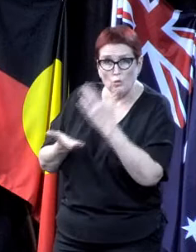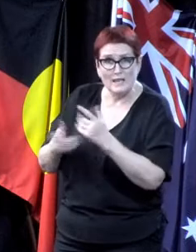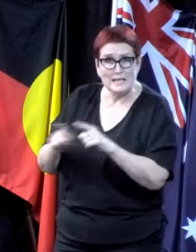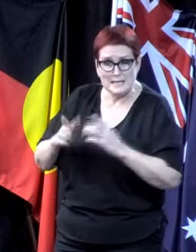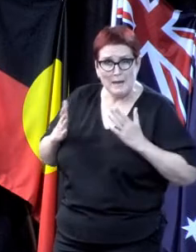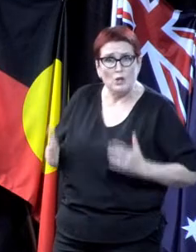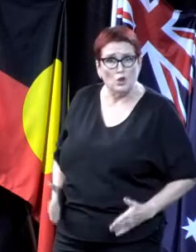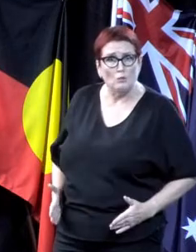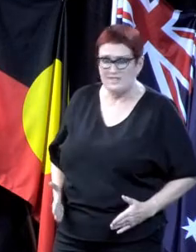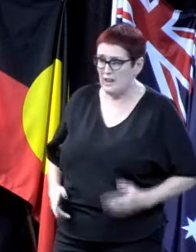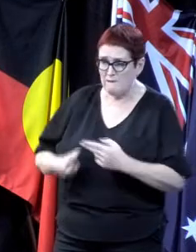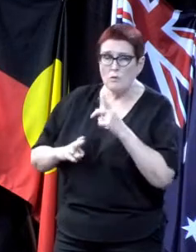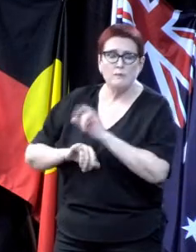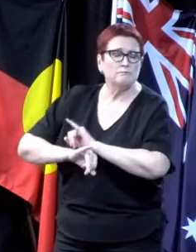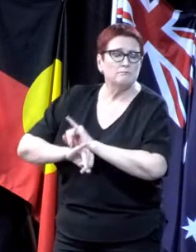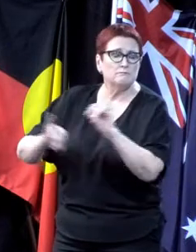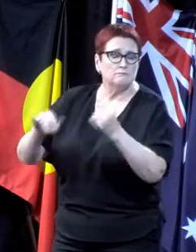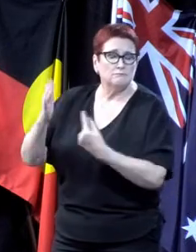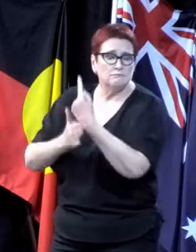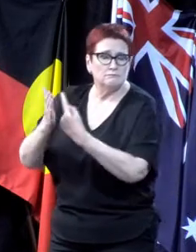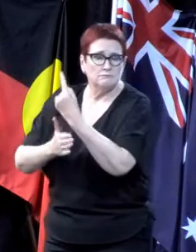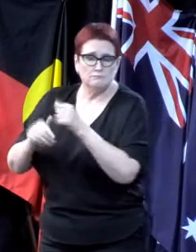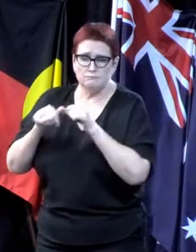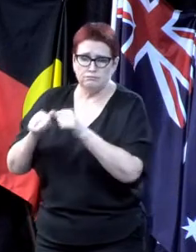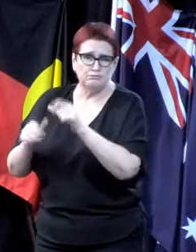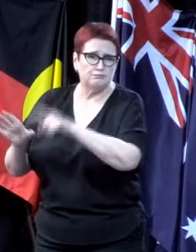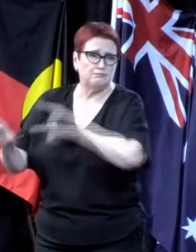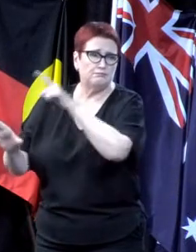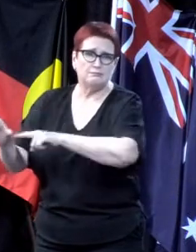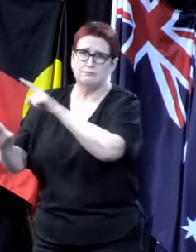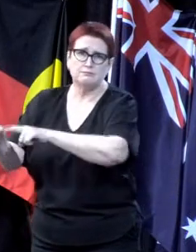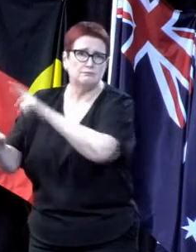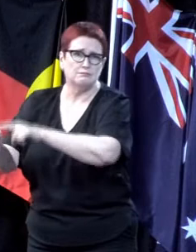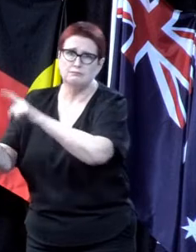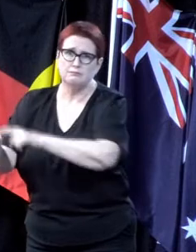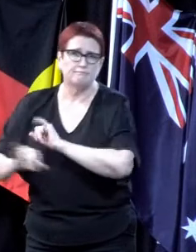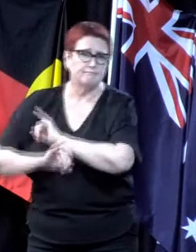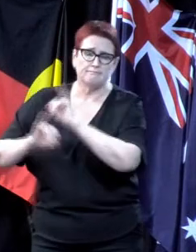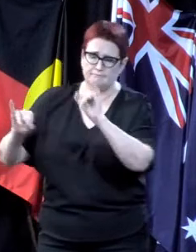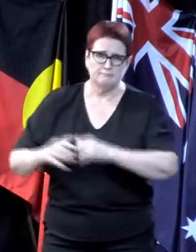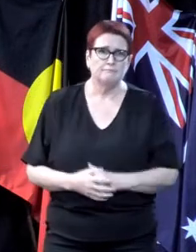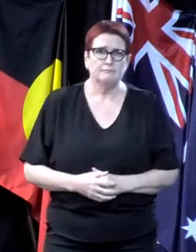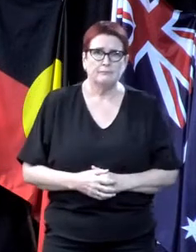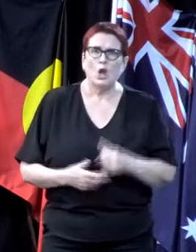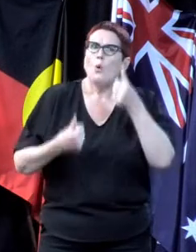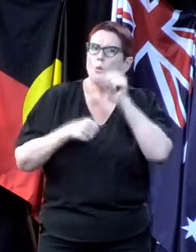which linger for many decades and transcend generations. We have known better for an awfully long time.